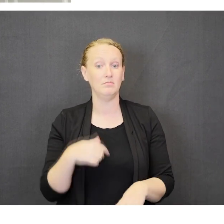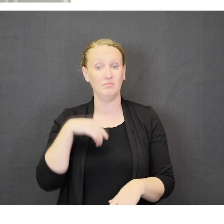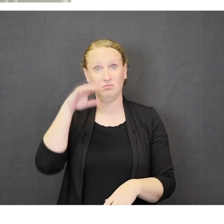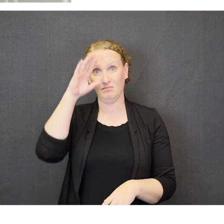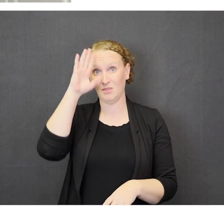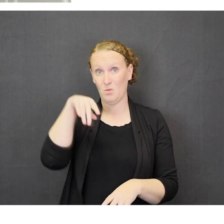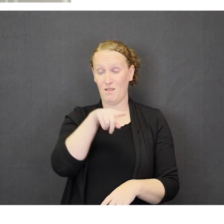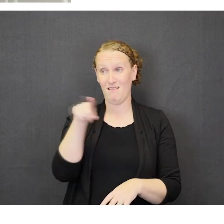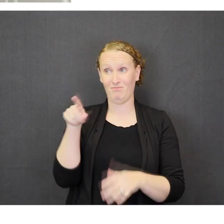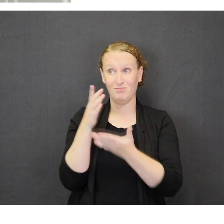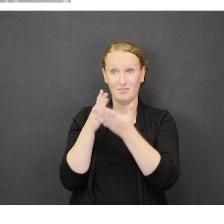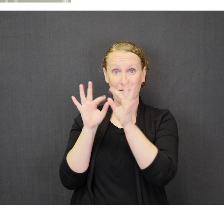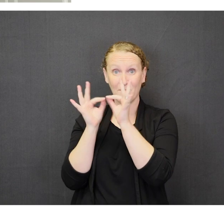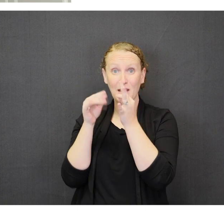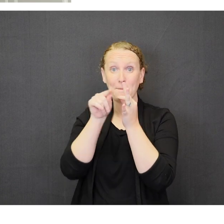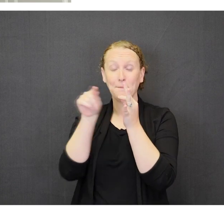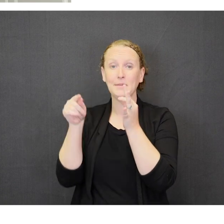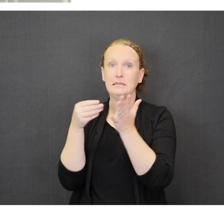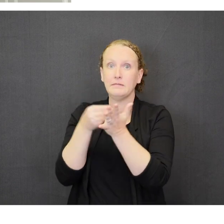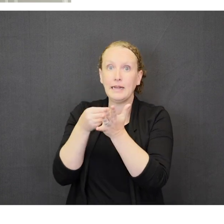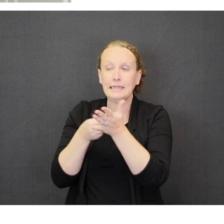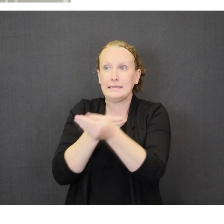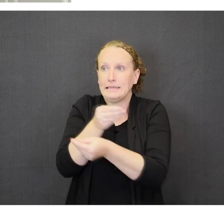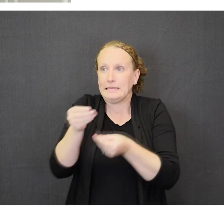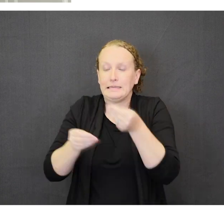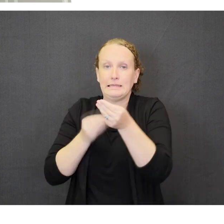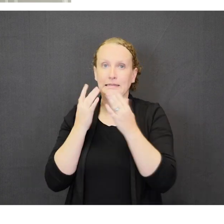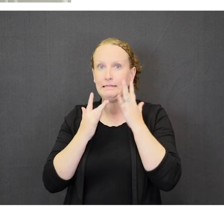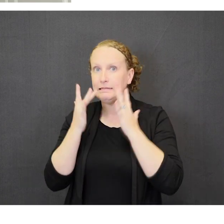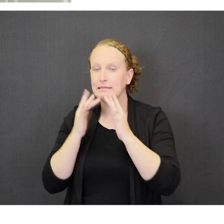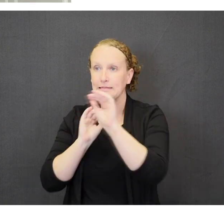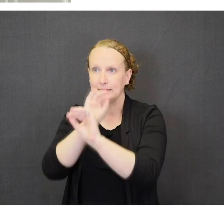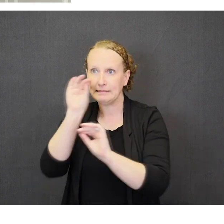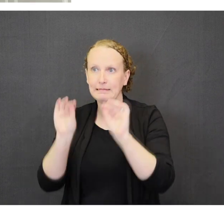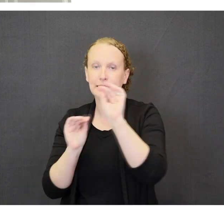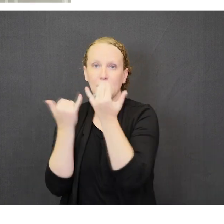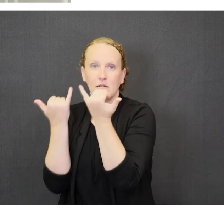going to impact things financially this is going to create a lot of chaos in